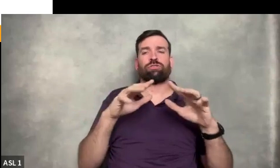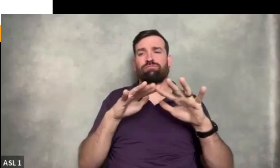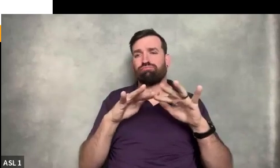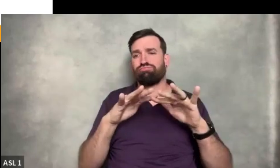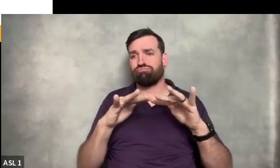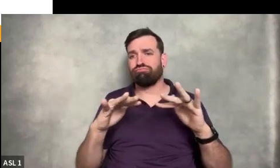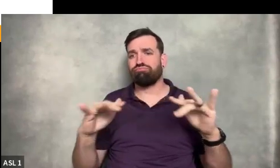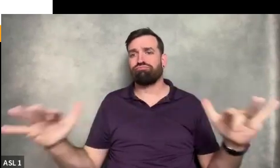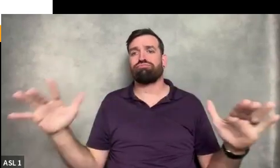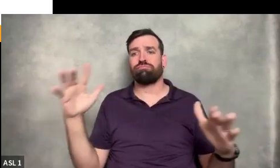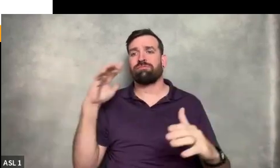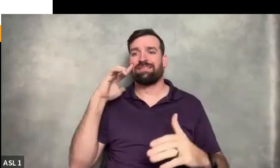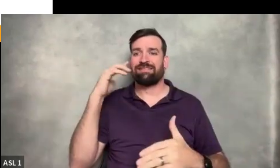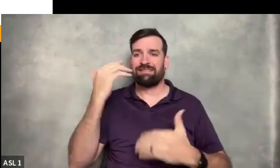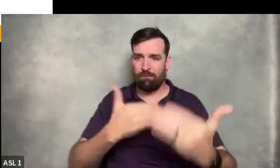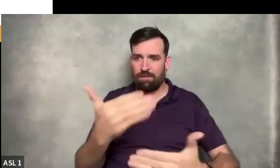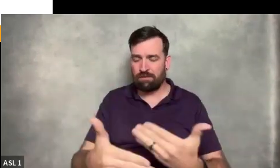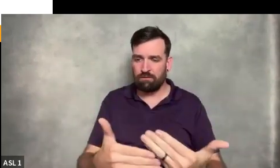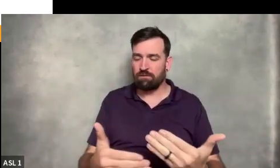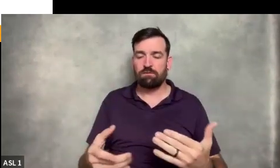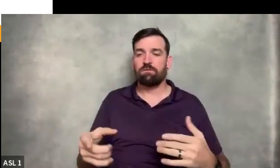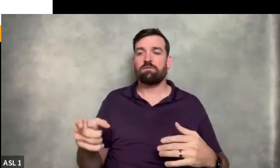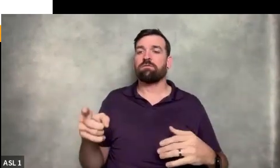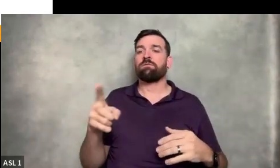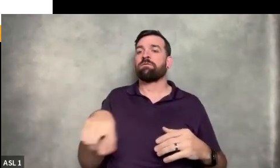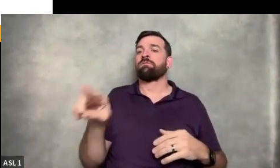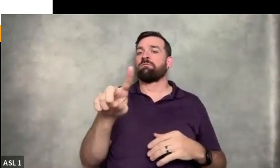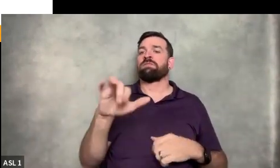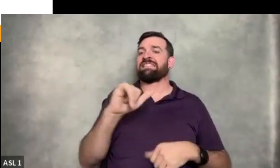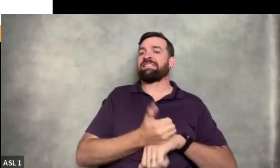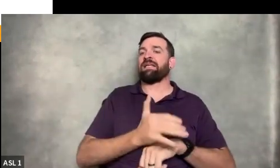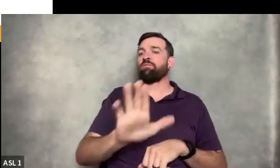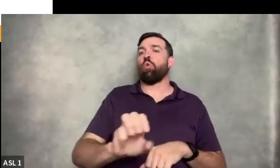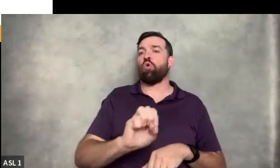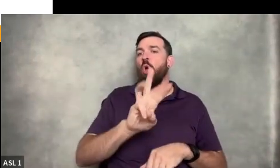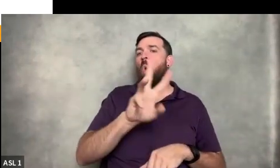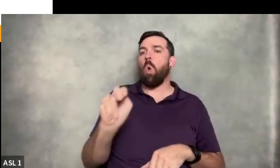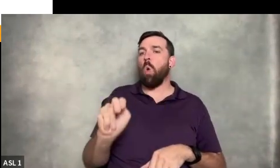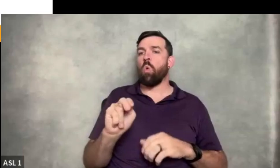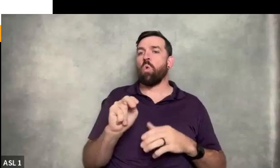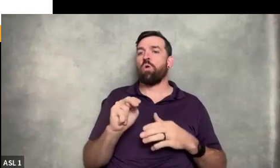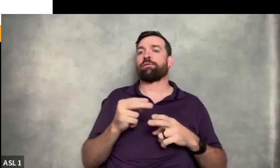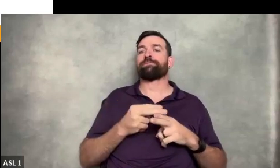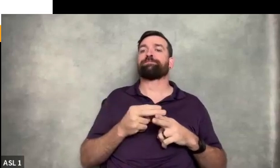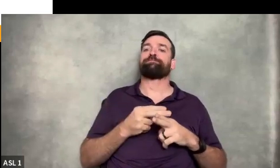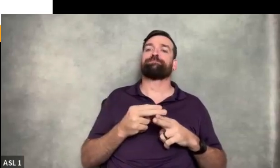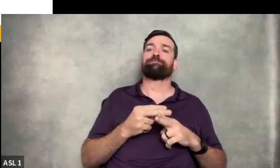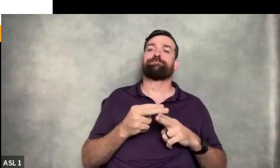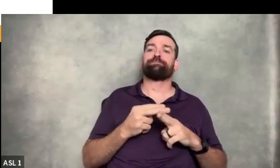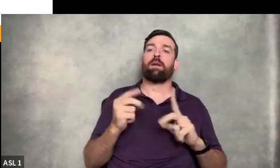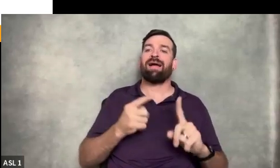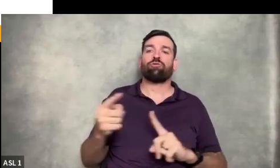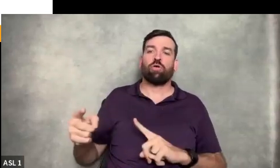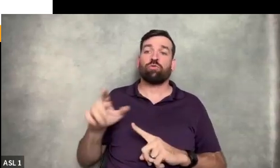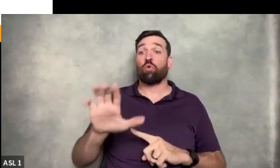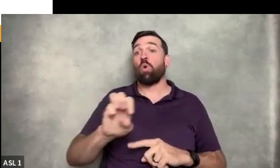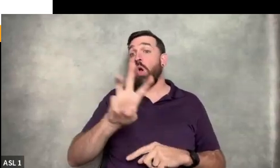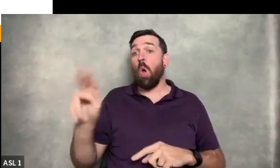to take. You will be setting your own intermediate milestones and will have your own internal plan